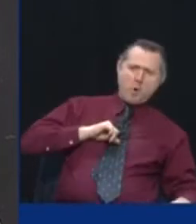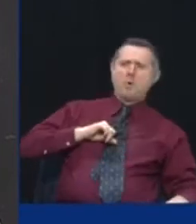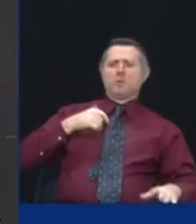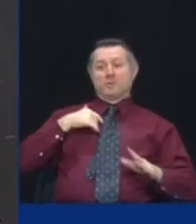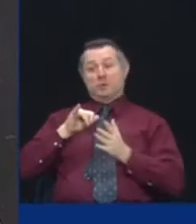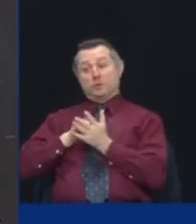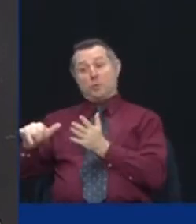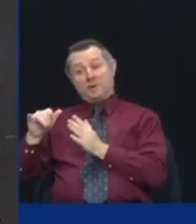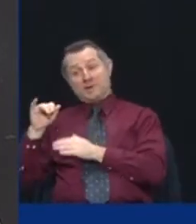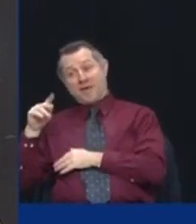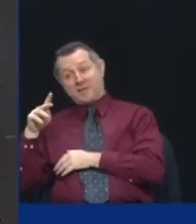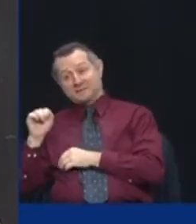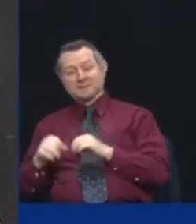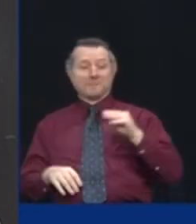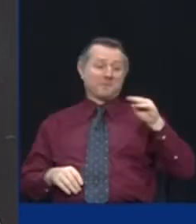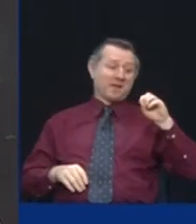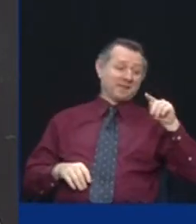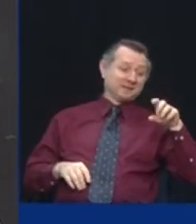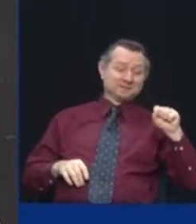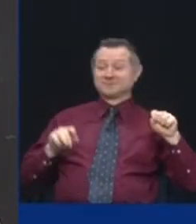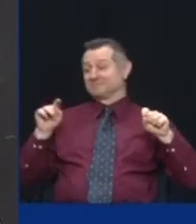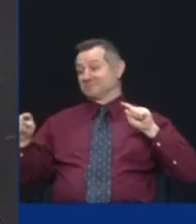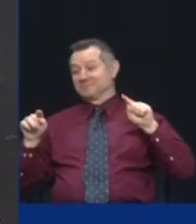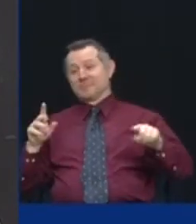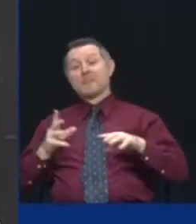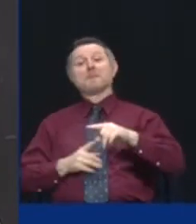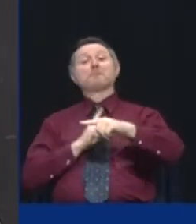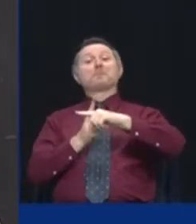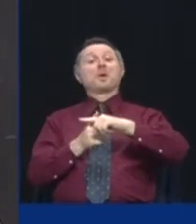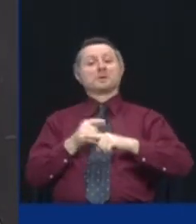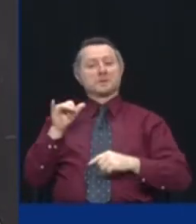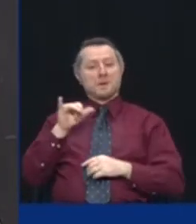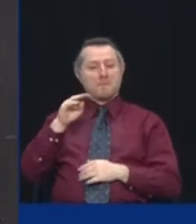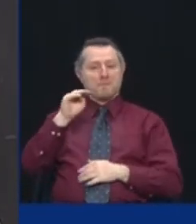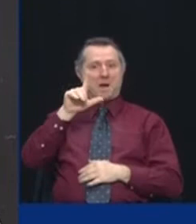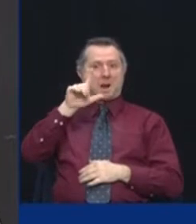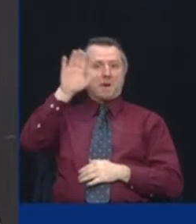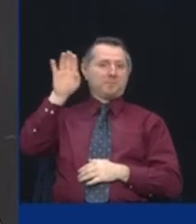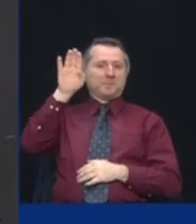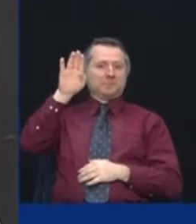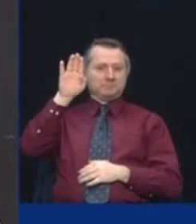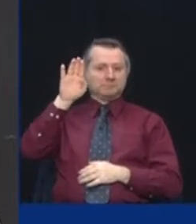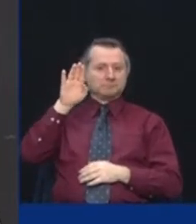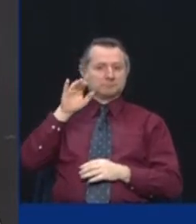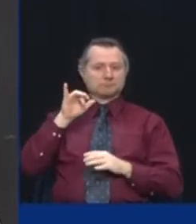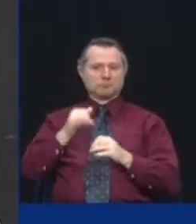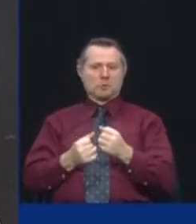IMPORTANT TO US AS A COMMUNITY. I'M VERY PROUD OF WHAT THE YANKEES AND THE METS HAVE DONE